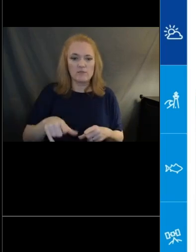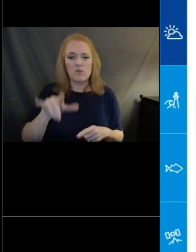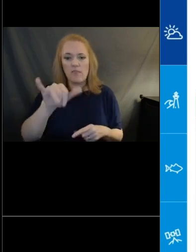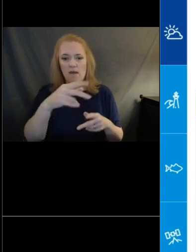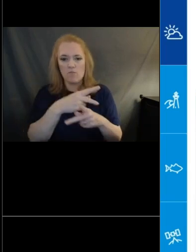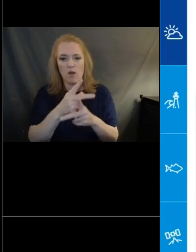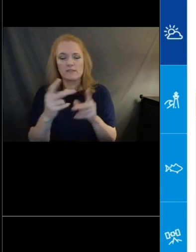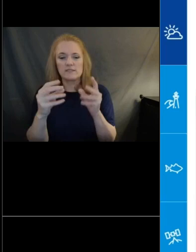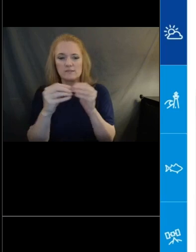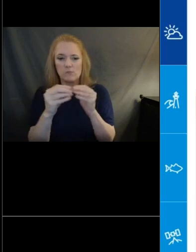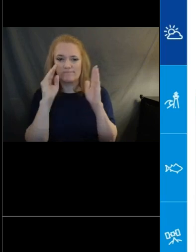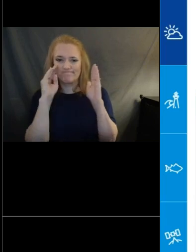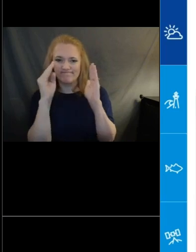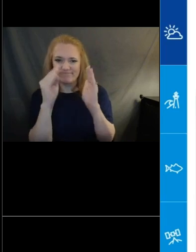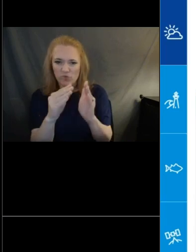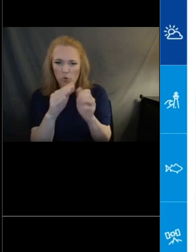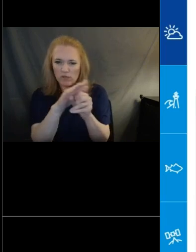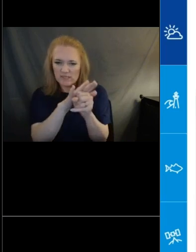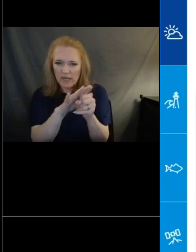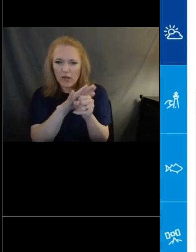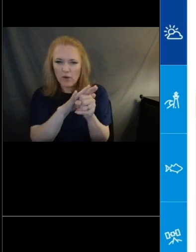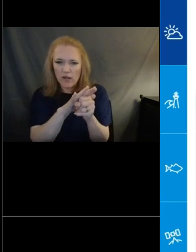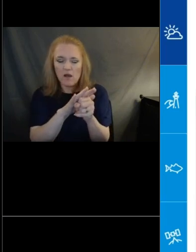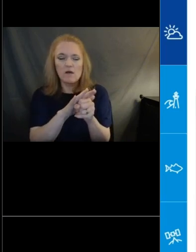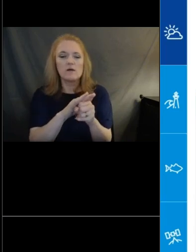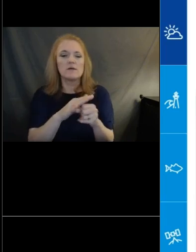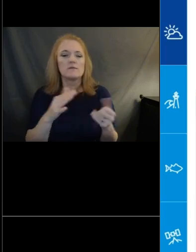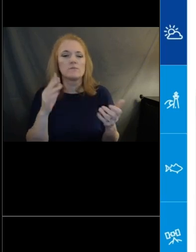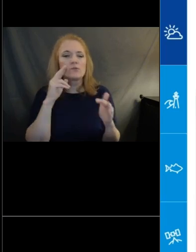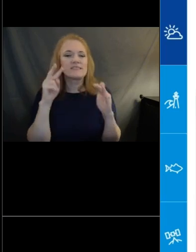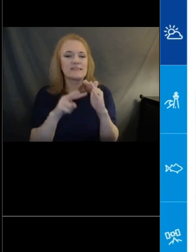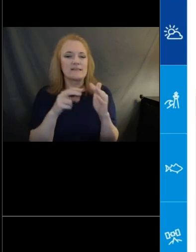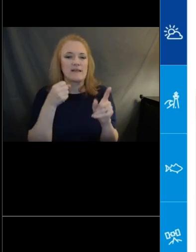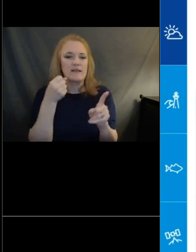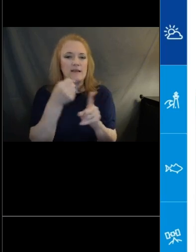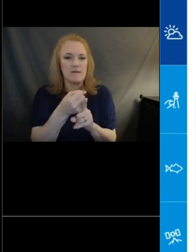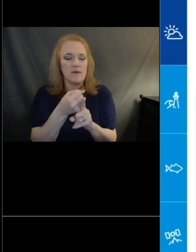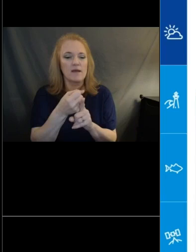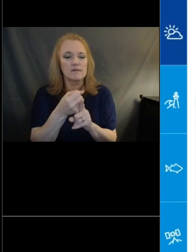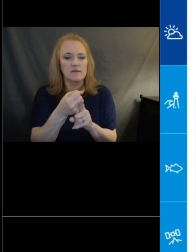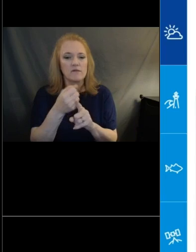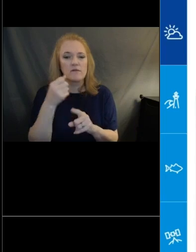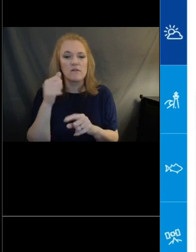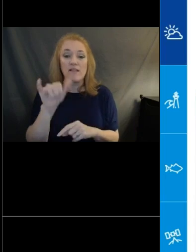on a given area for a given impact. This is a particular case for the Pacific Northwest